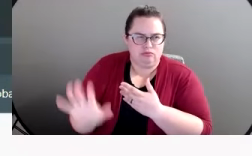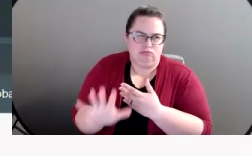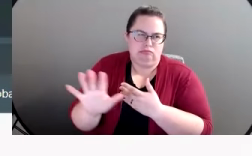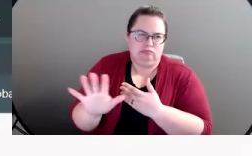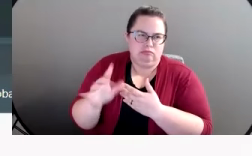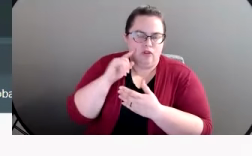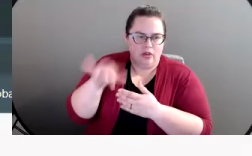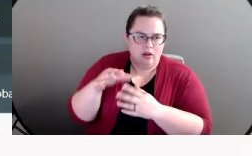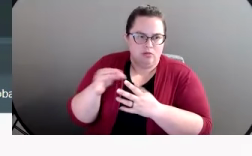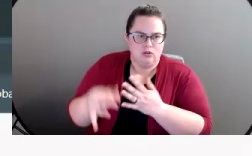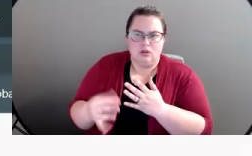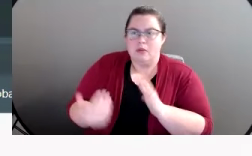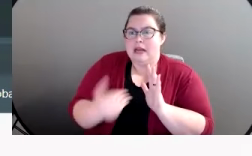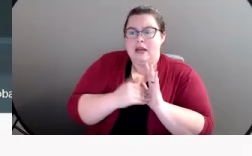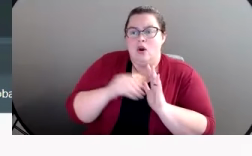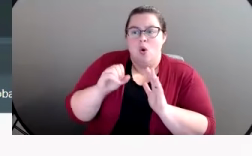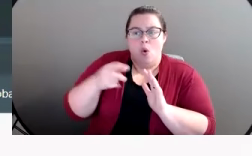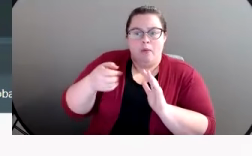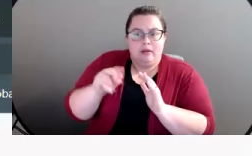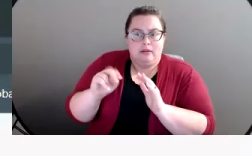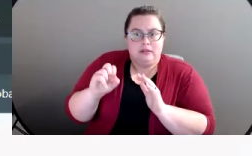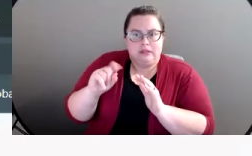But I think OpenStax material has been around long enough that there's